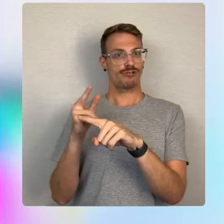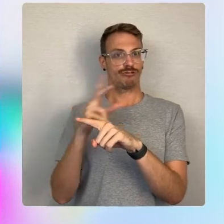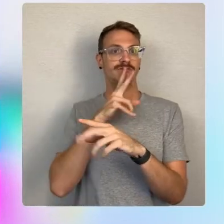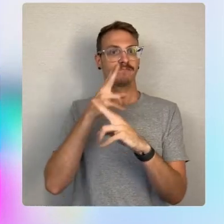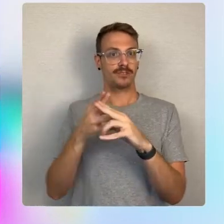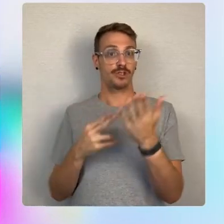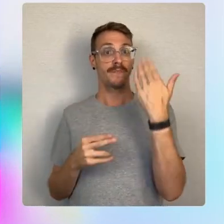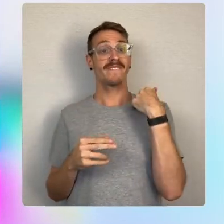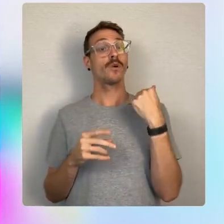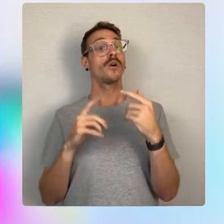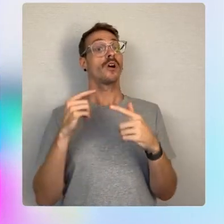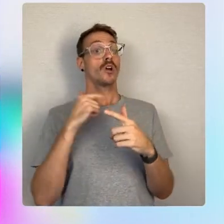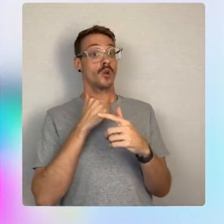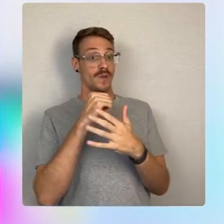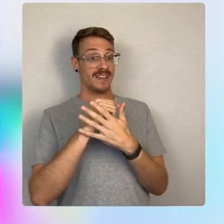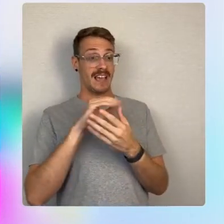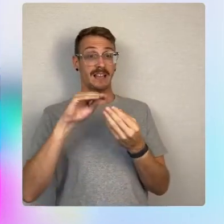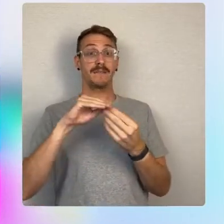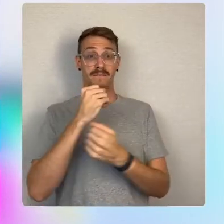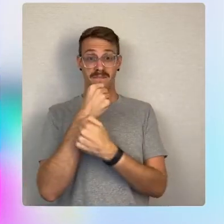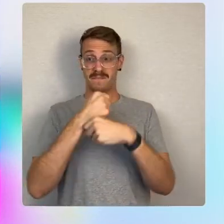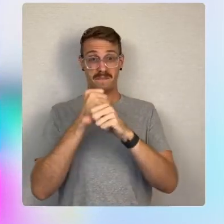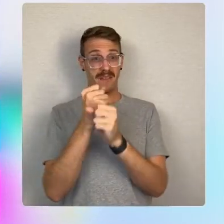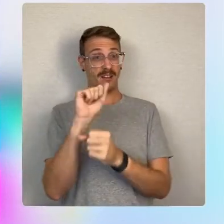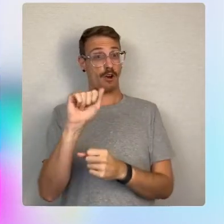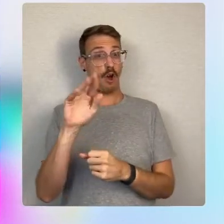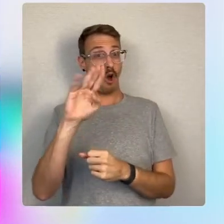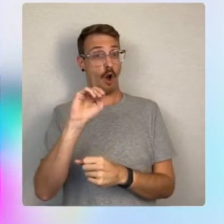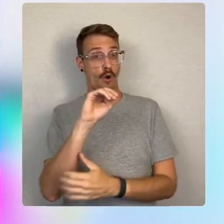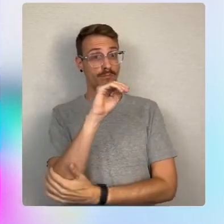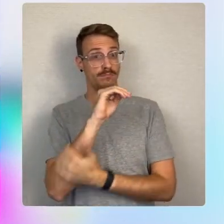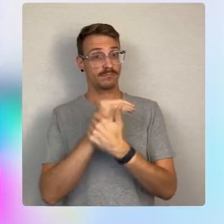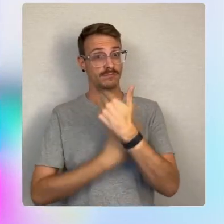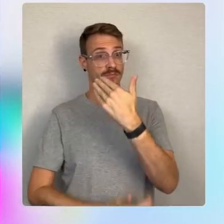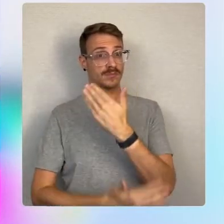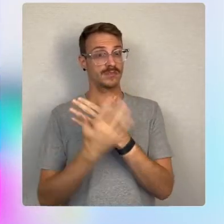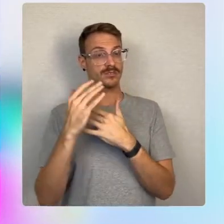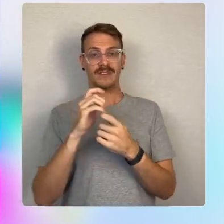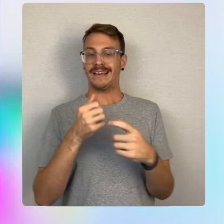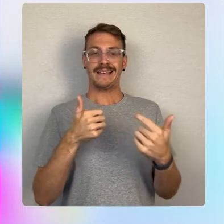being able to render the avatar's arms is a game changer because arms are not tracked,